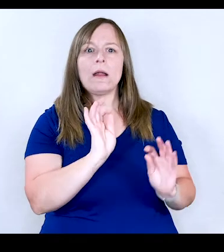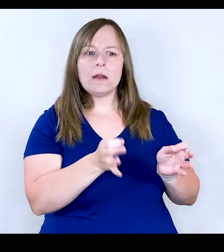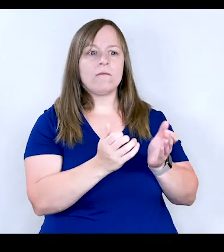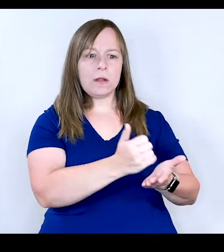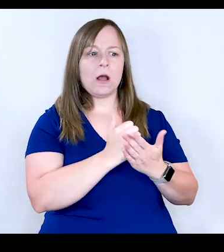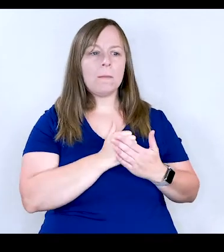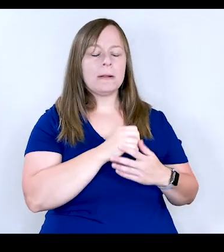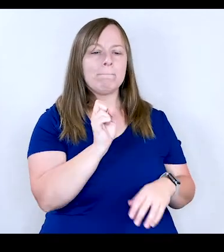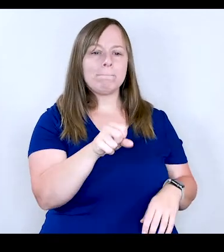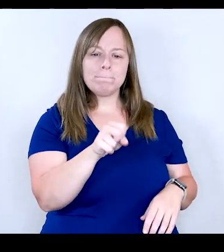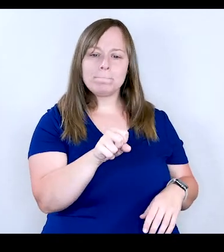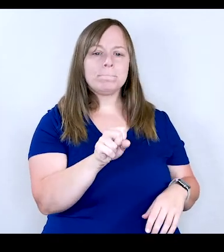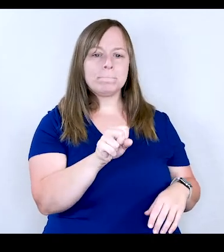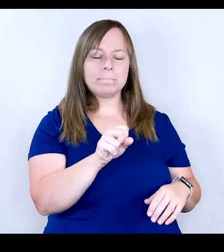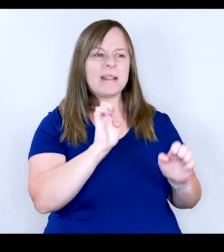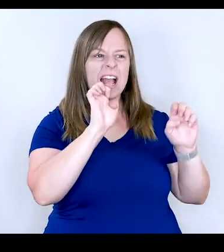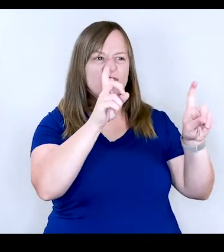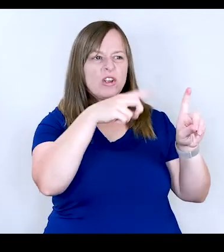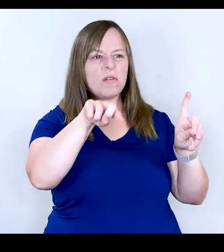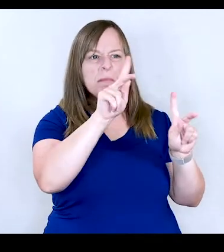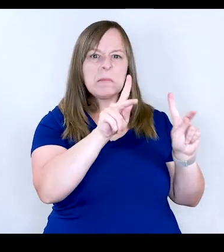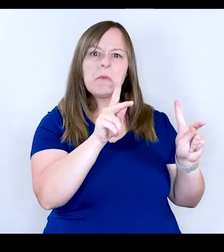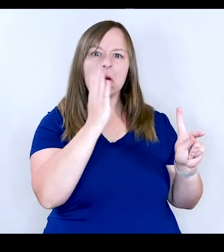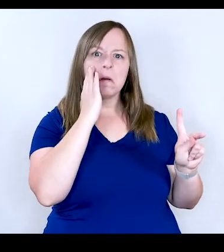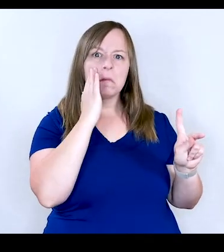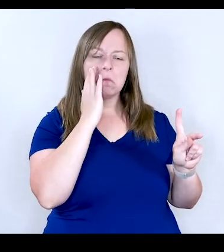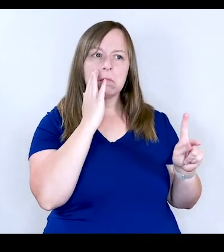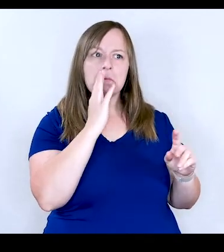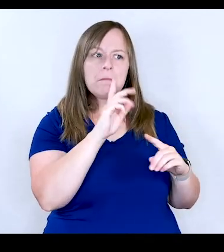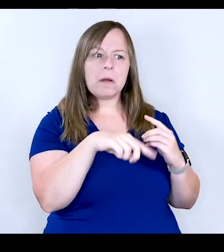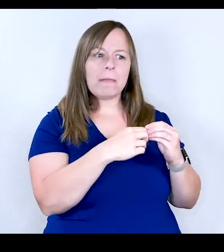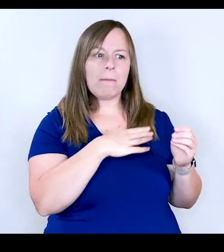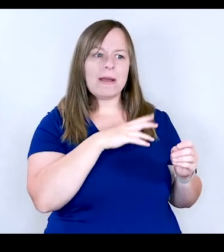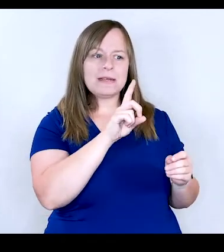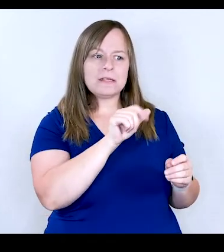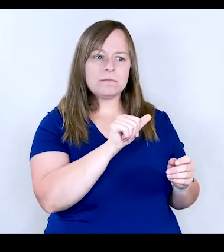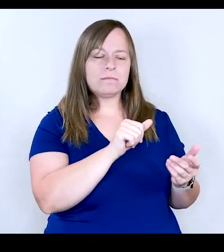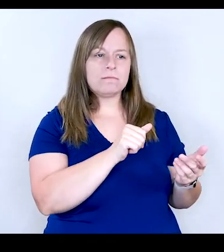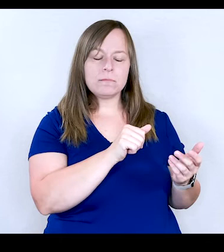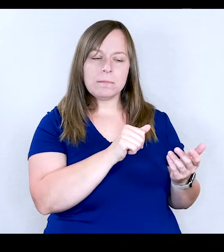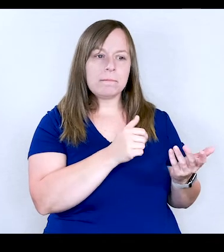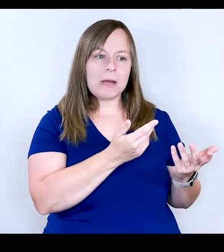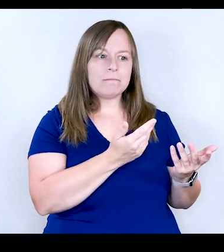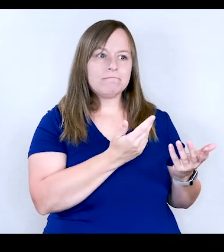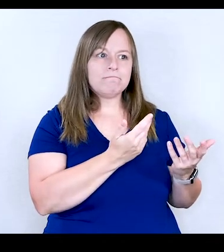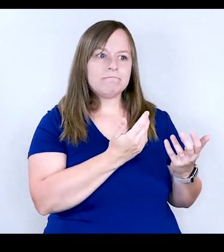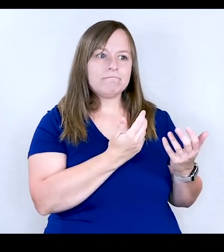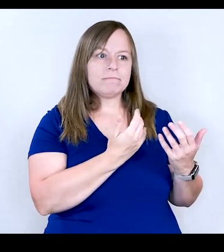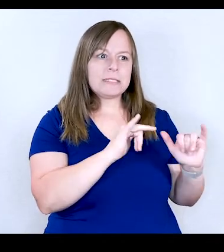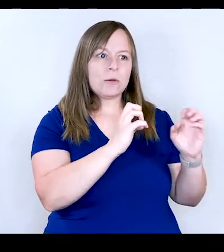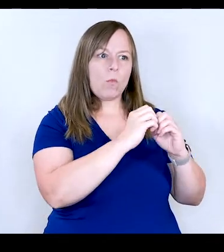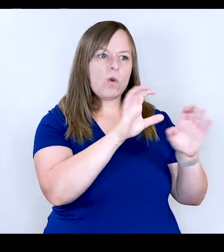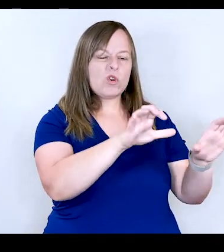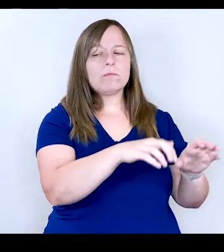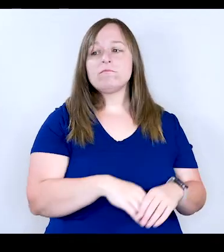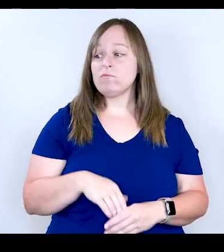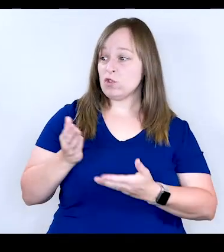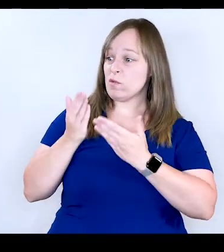helpful and has helped educate others But there's still an uphill battle. K: And would you recommend DRNY to other people?